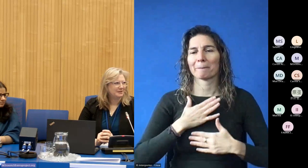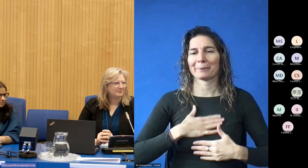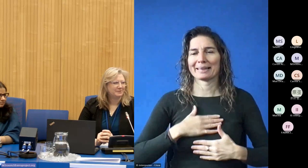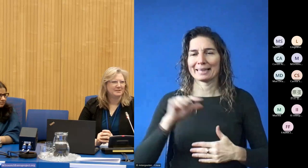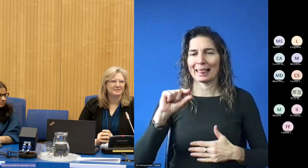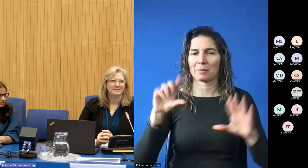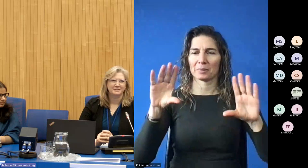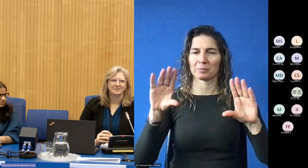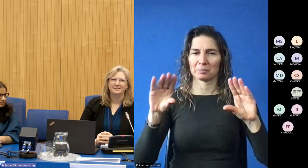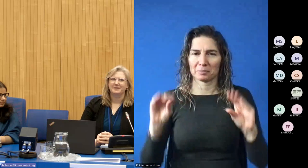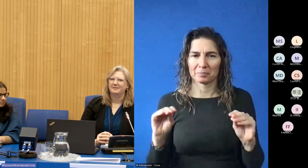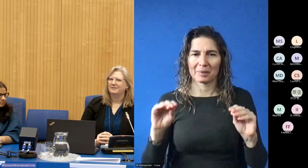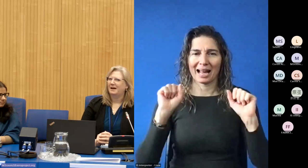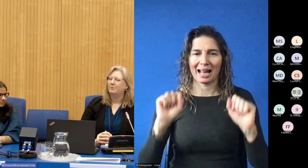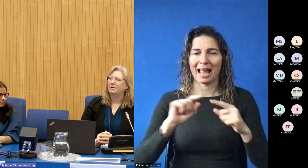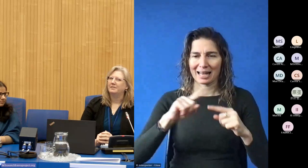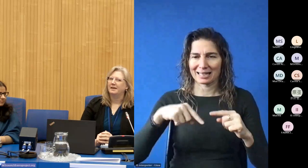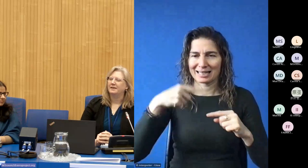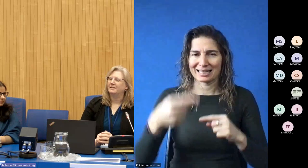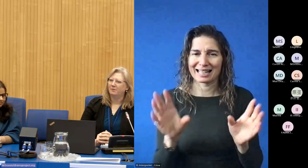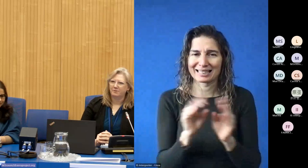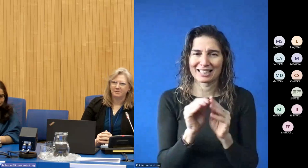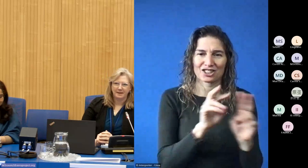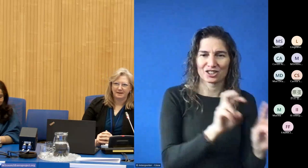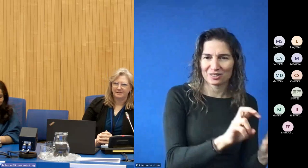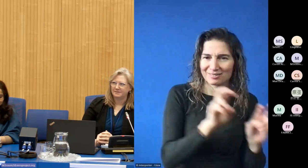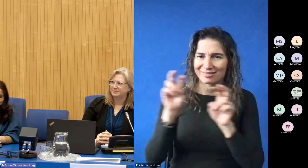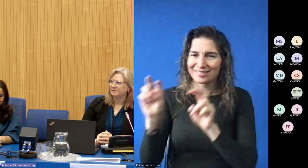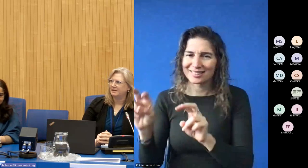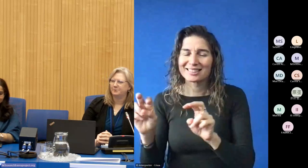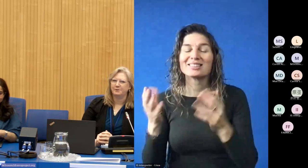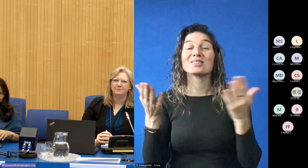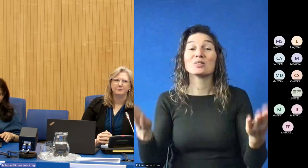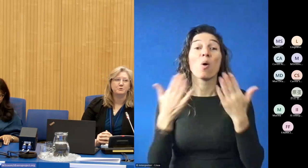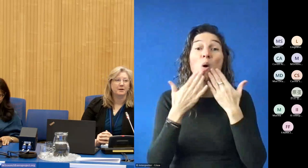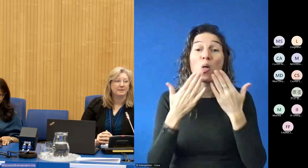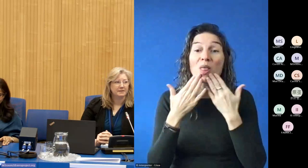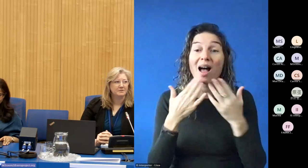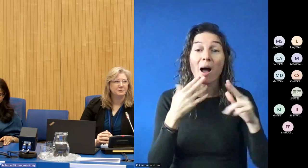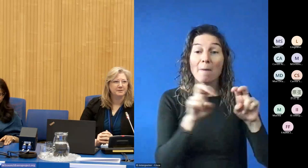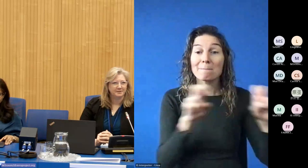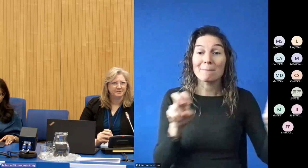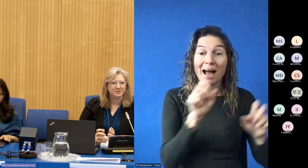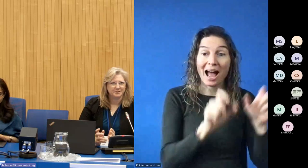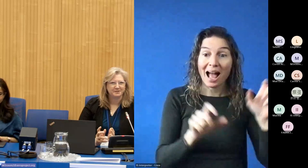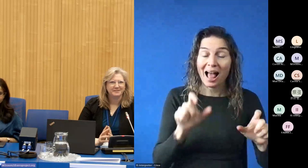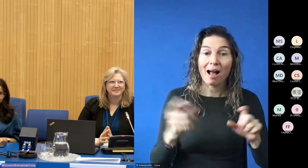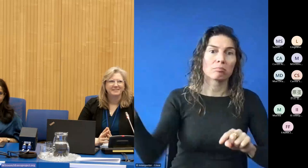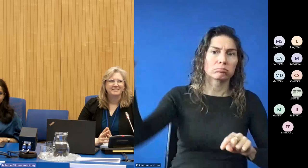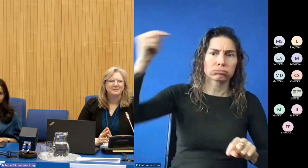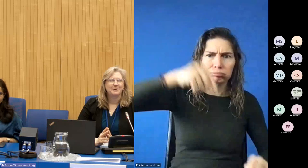allow for the next session. I want to thank all the panellists, not only for travelling to share,